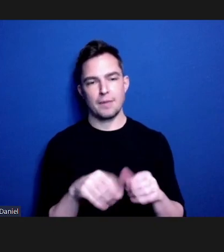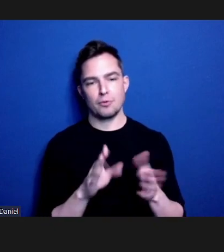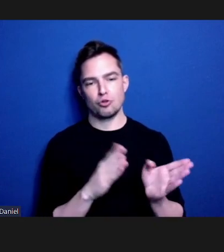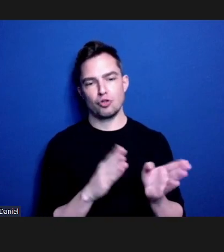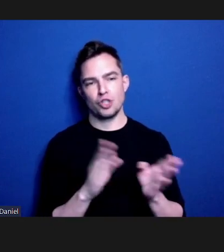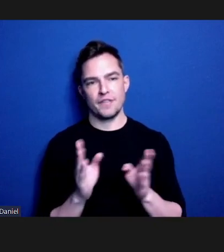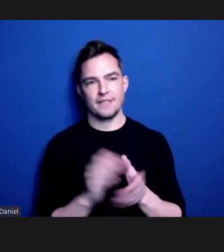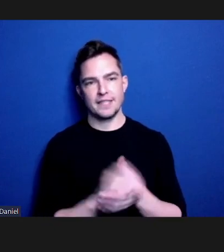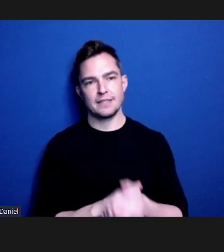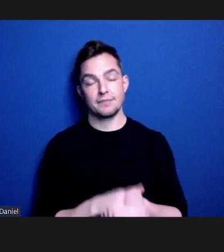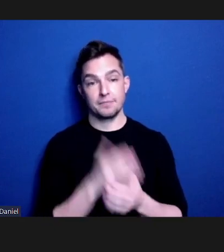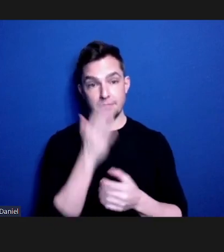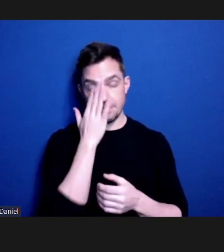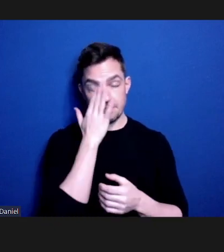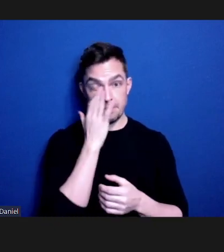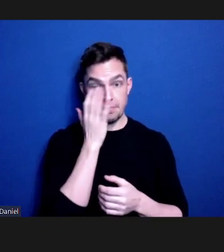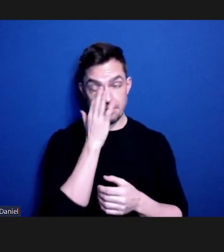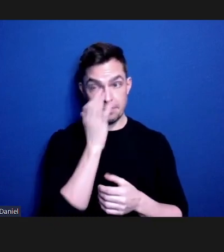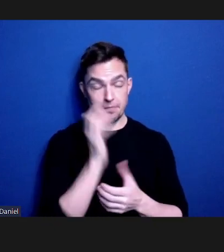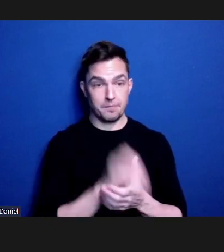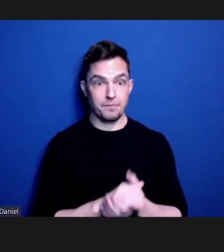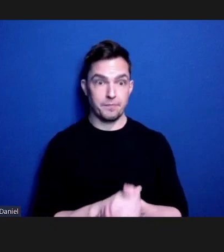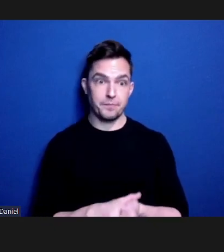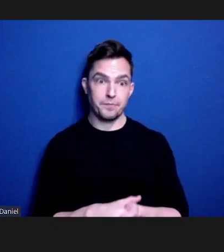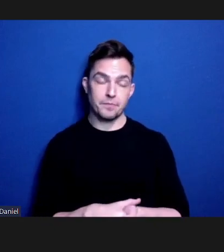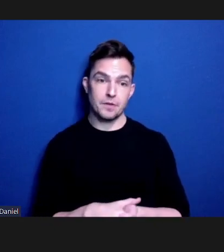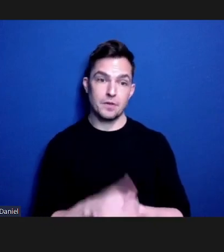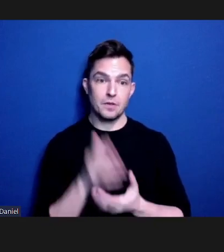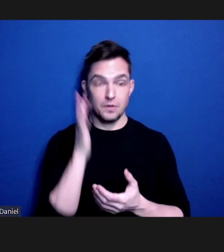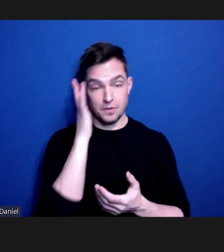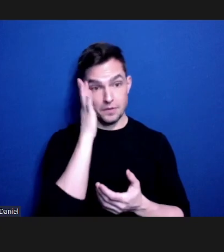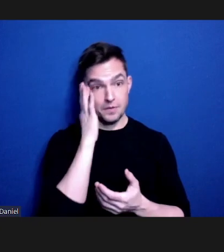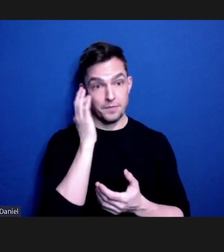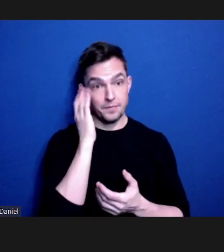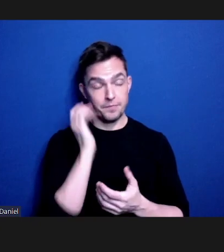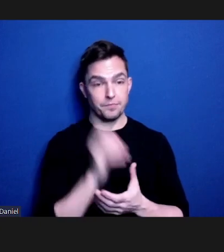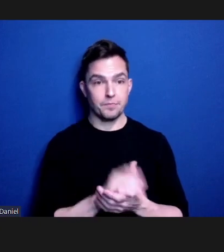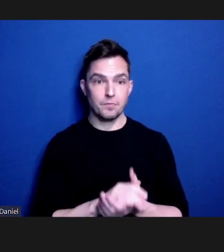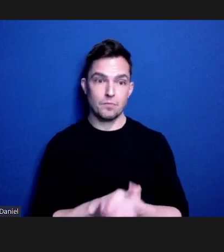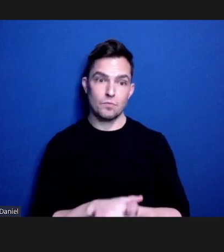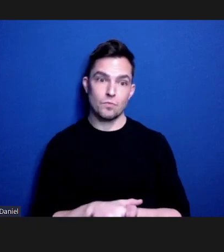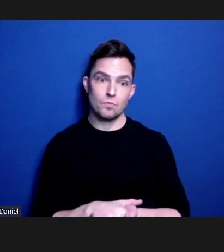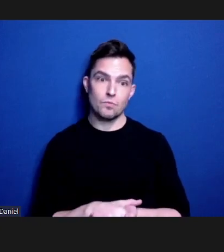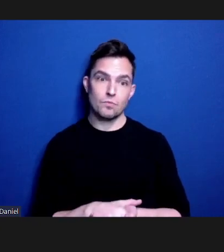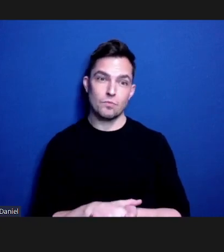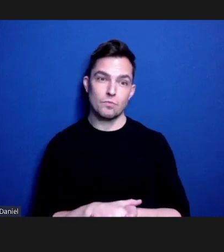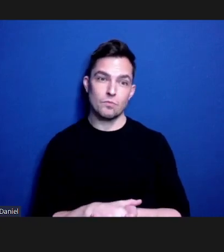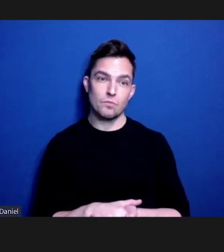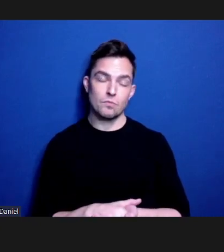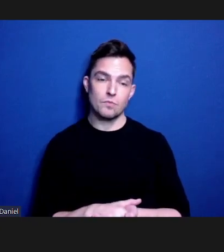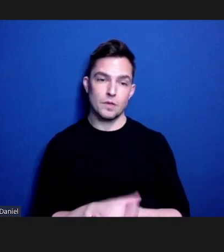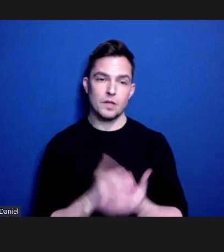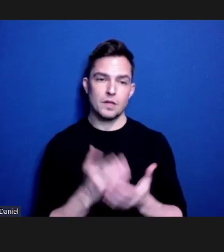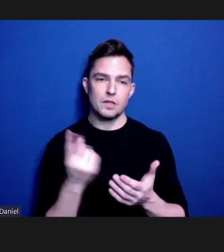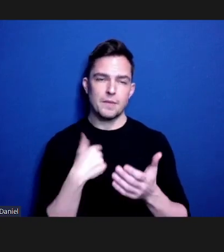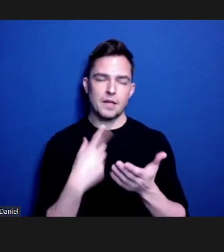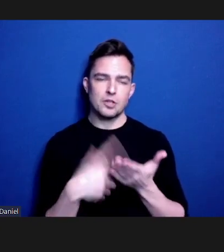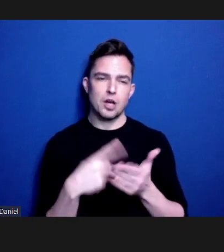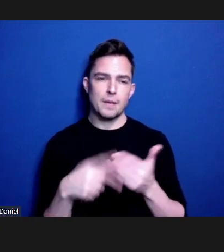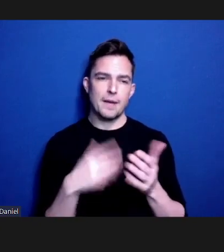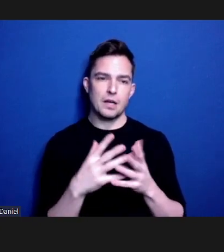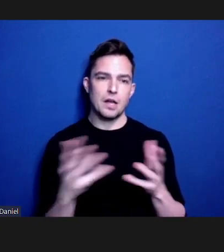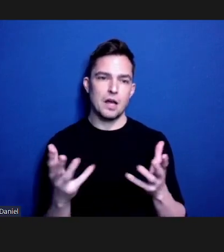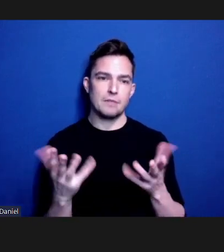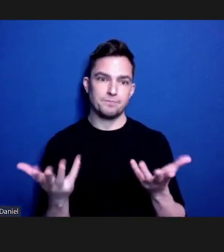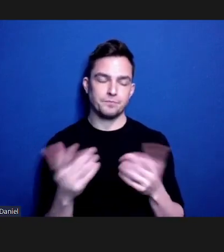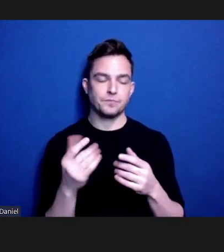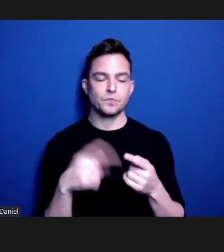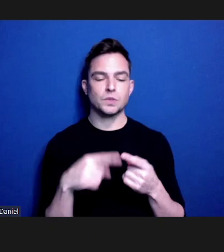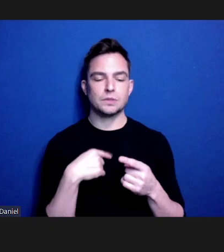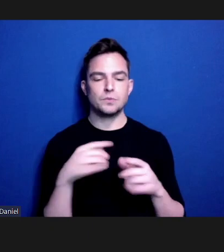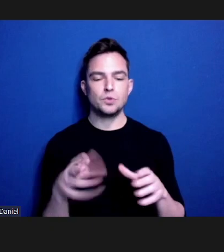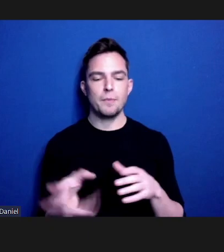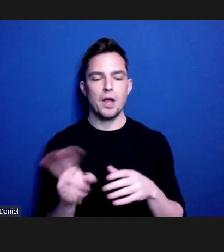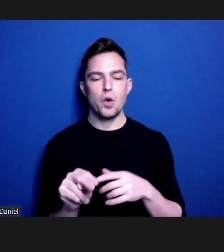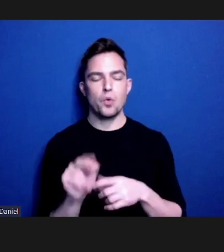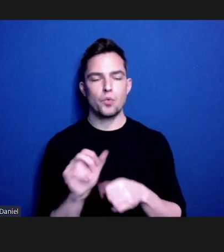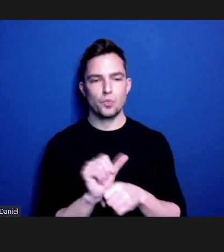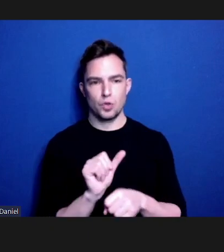shift it. So, and a thing I like to talk about a lot when I am doing my own work, again,